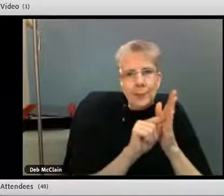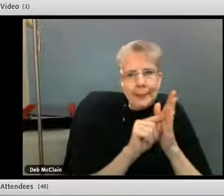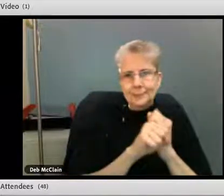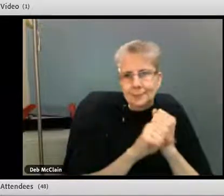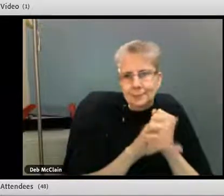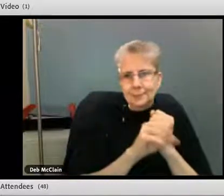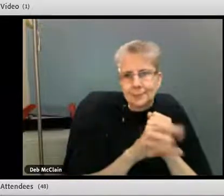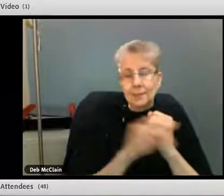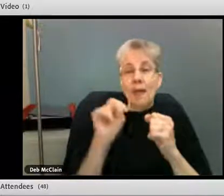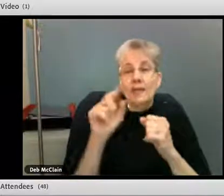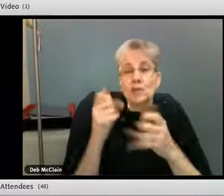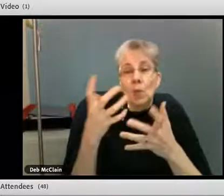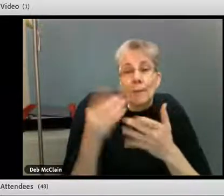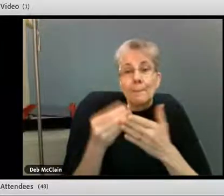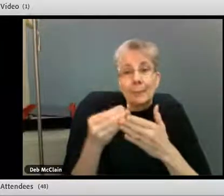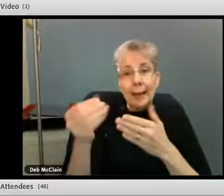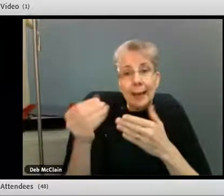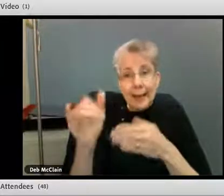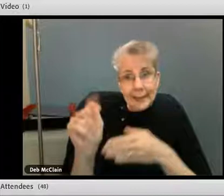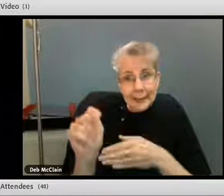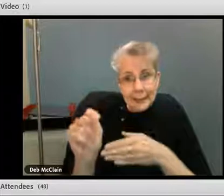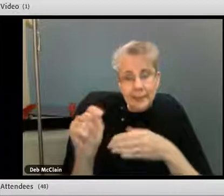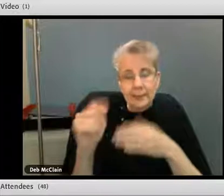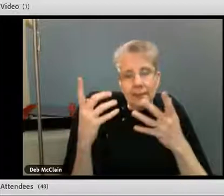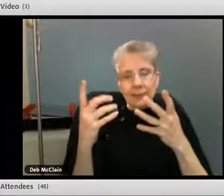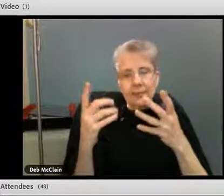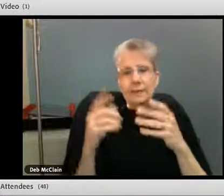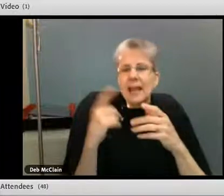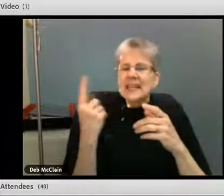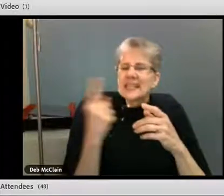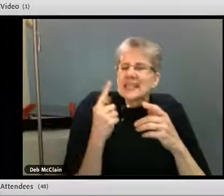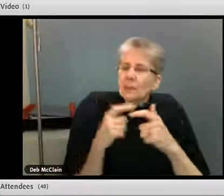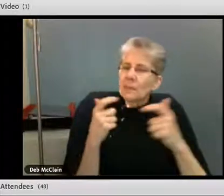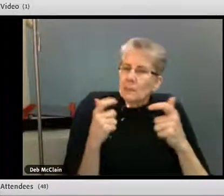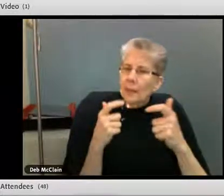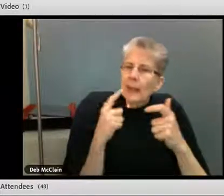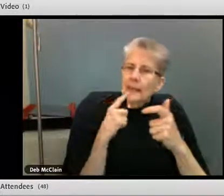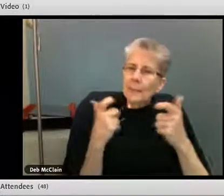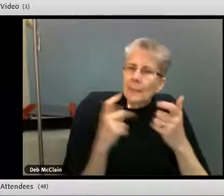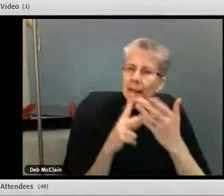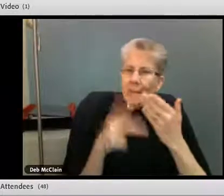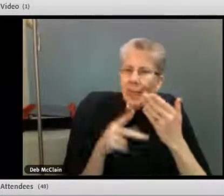And again, if it's something big and it's a big campaign, I think they charge $8 for the large image.